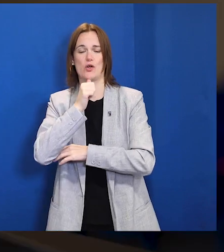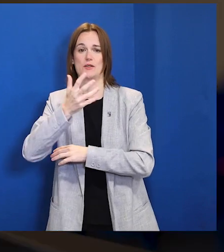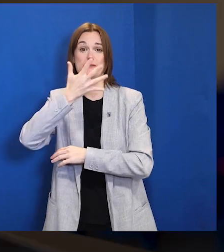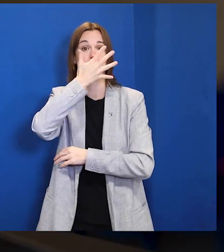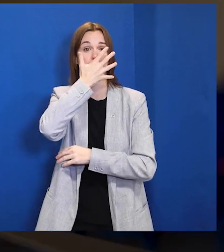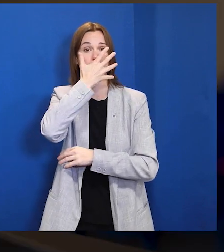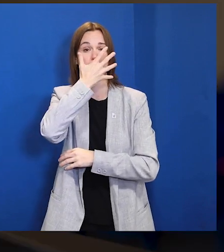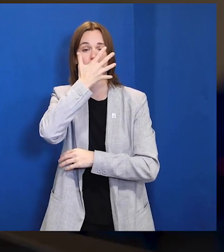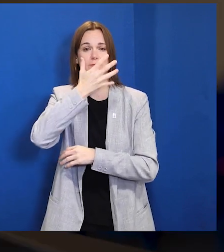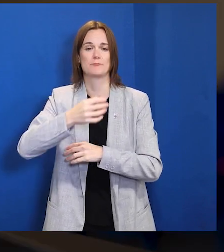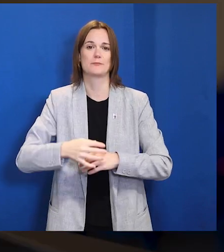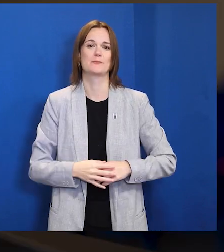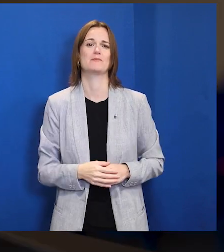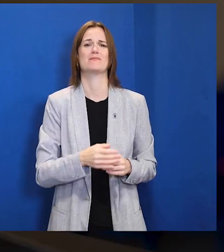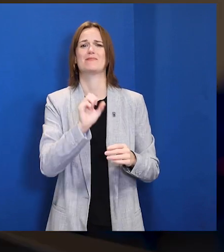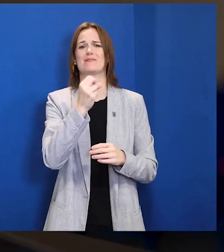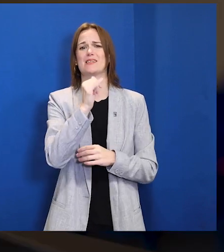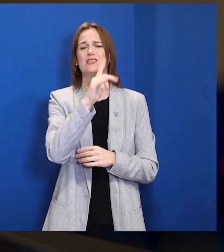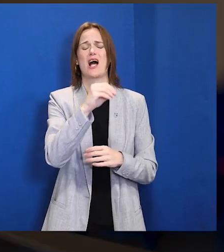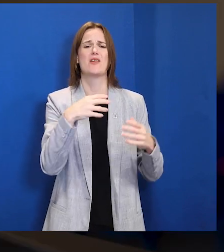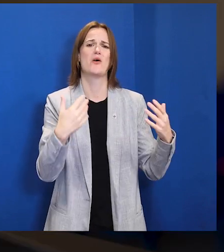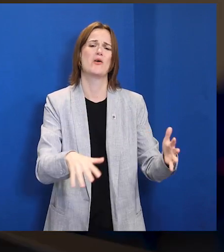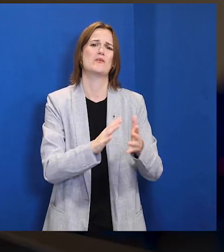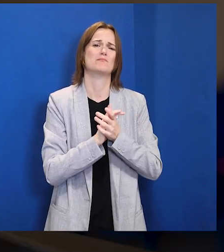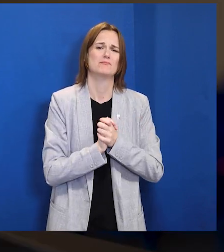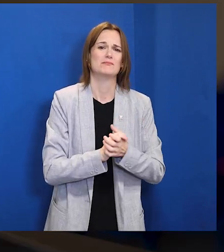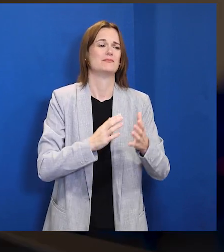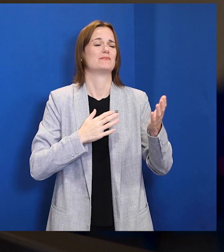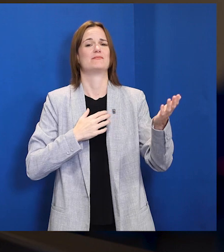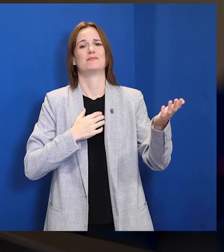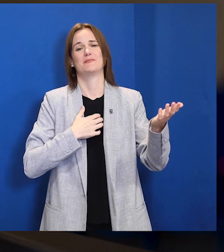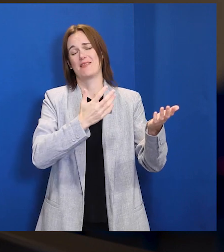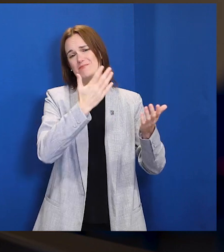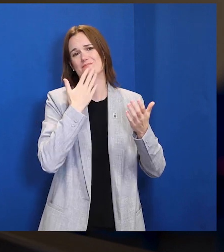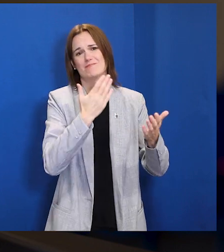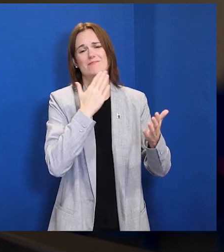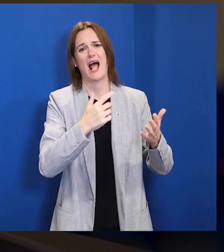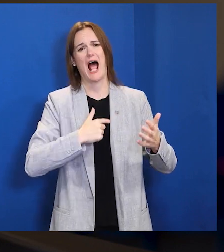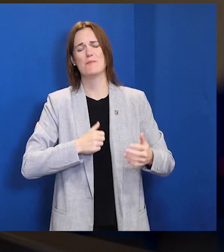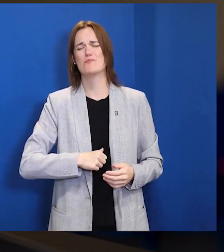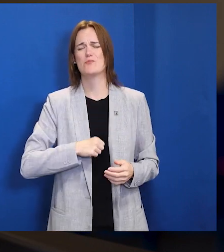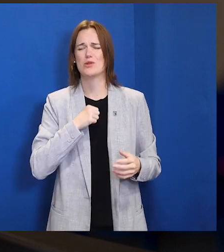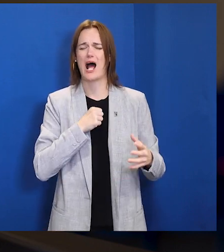Shilo is a great asset to all nations people. He drives her innocence gives me great pride